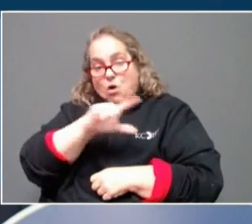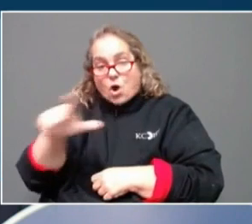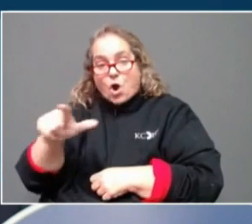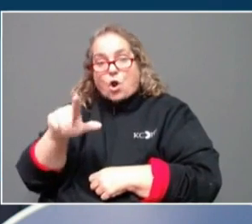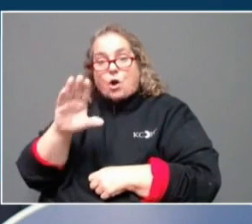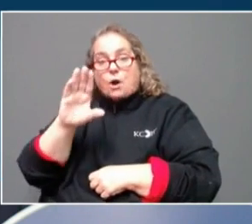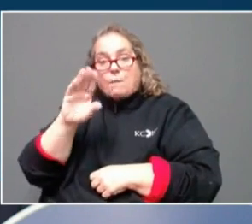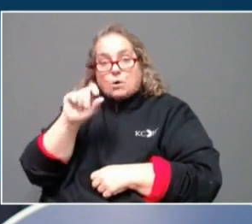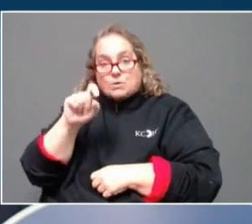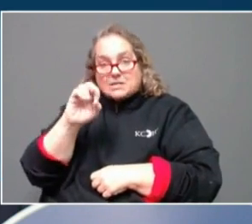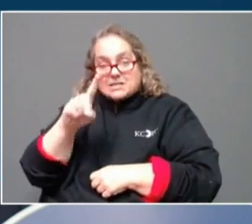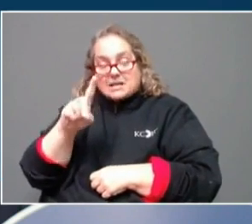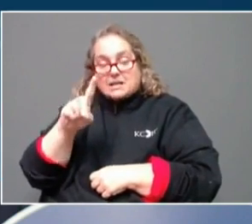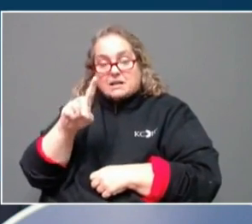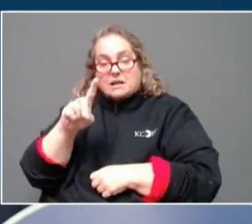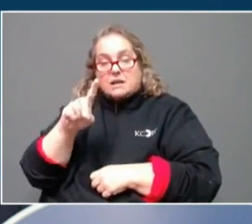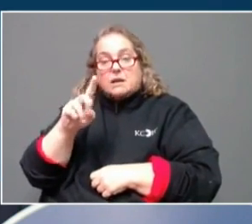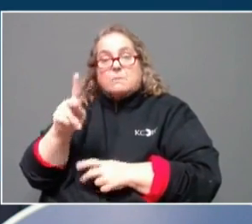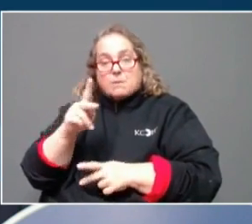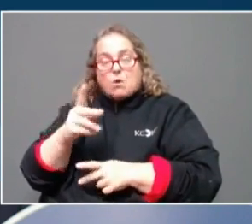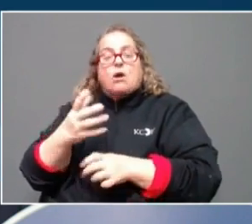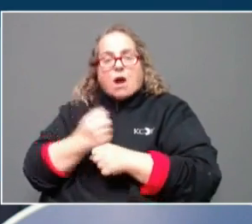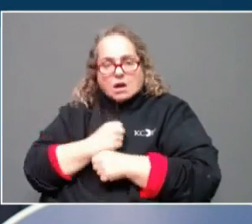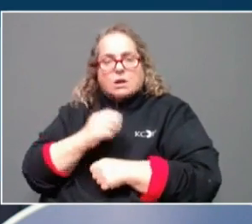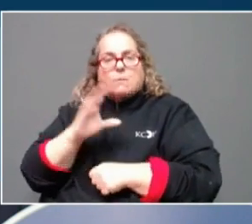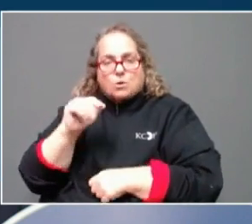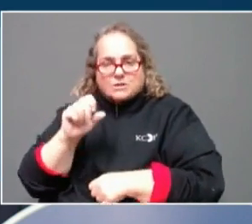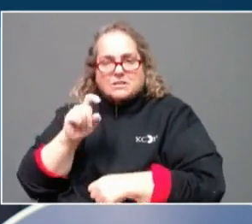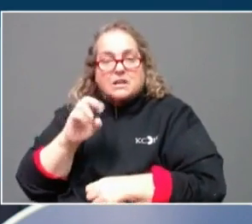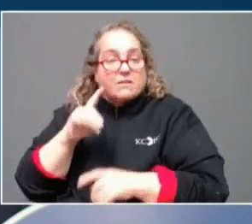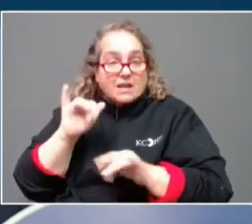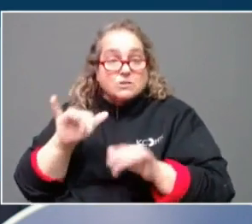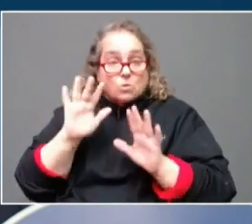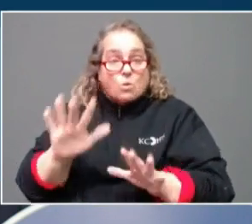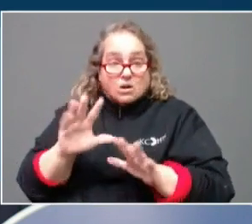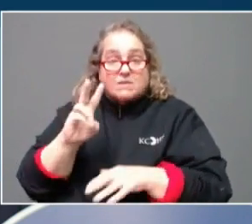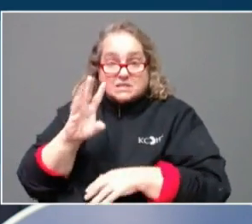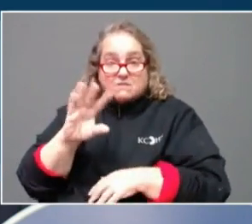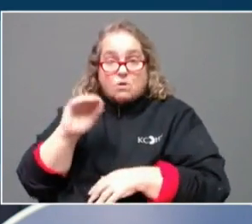boosted, Which is wonderful um for that high of a percentage. And in fact it